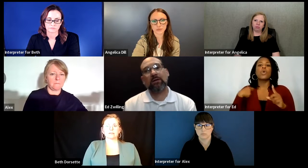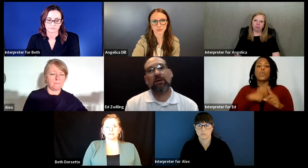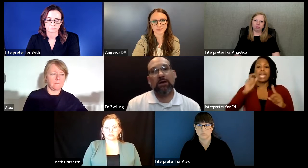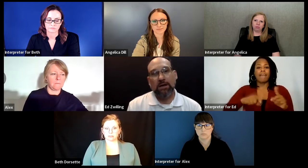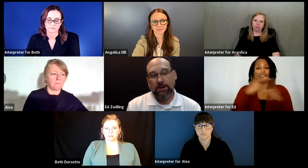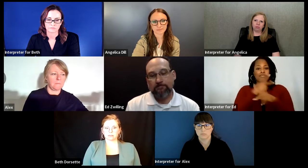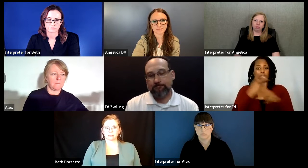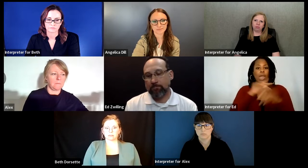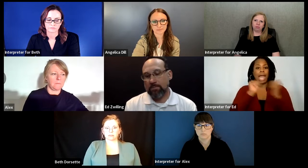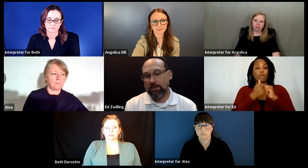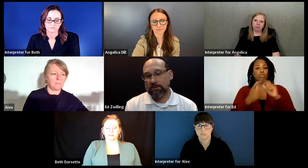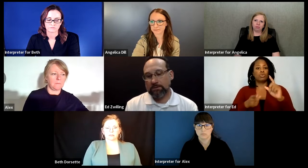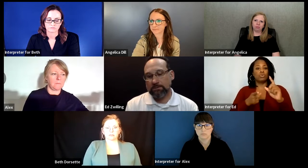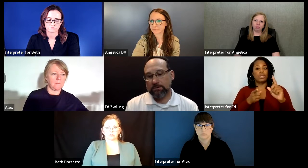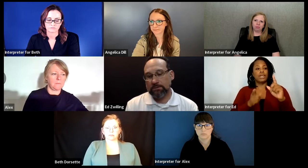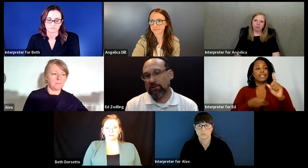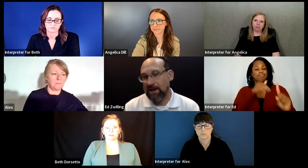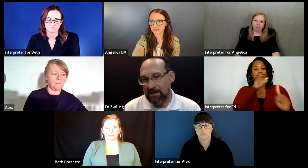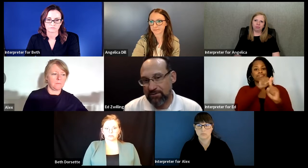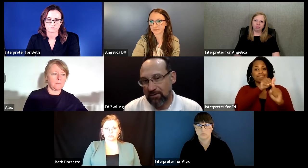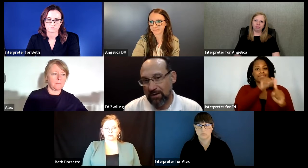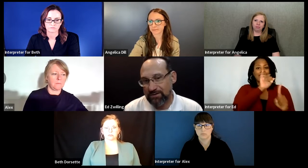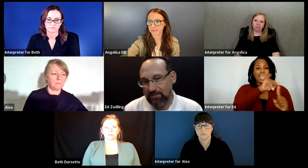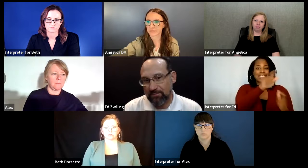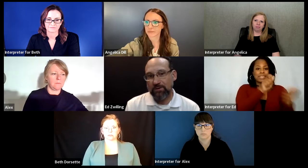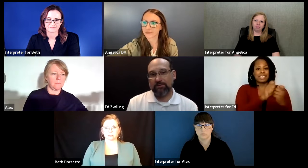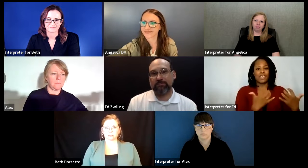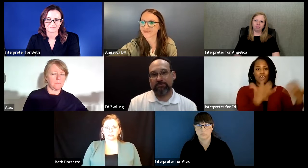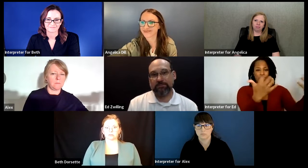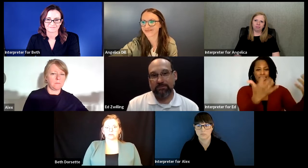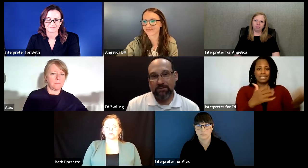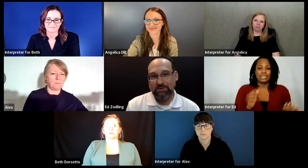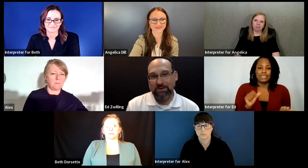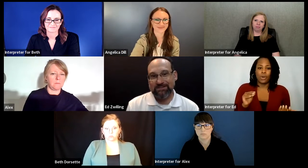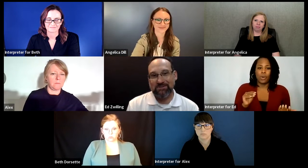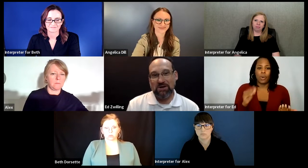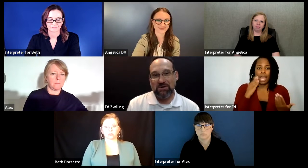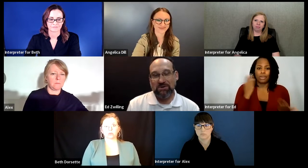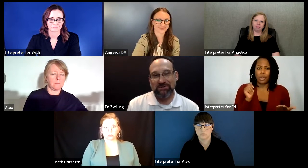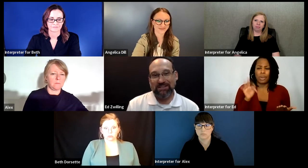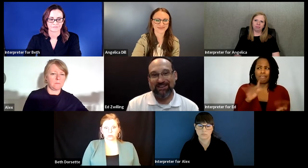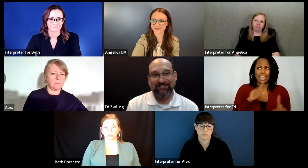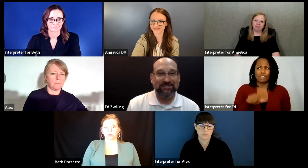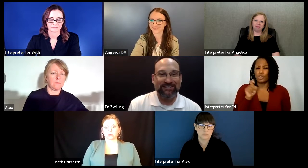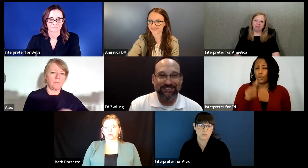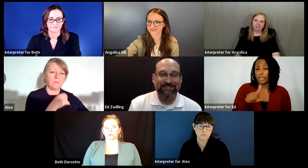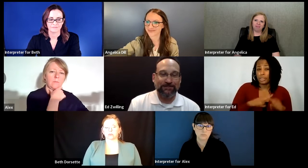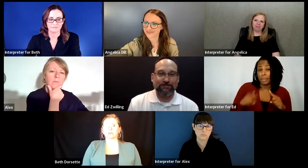I don't know if I answered your question. But that's the best answer I know to give.